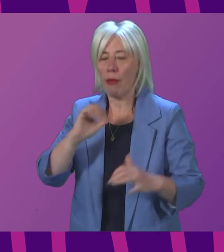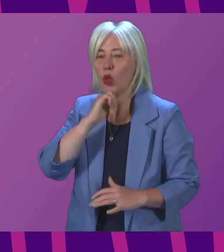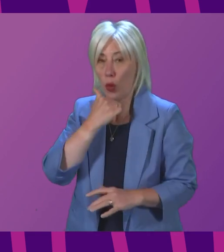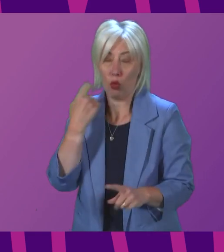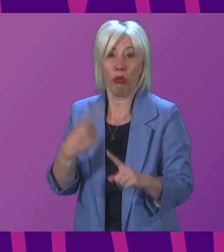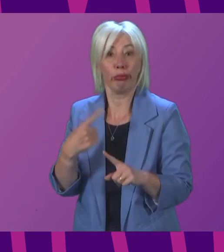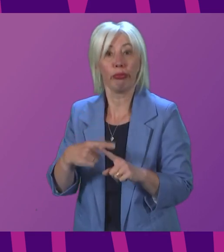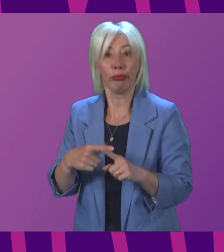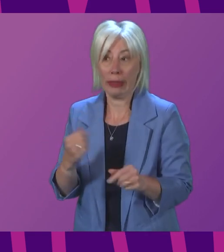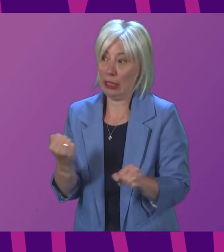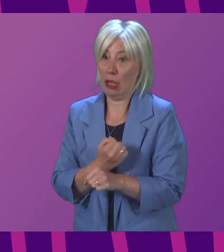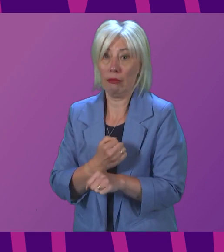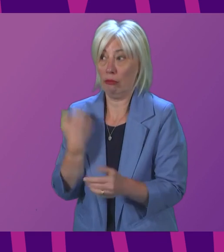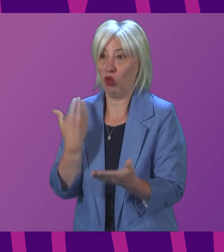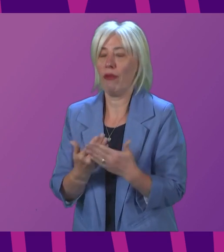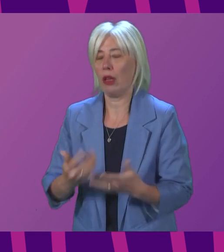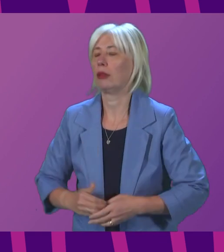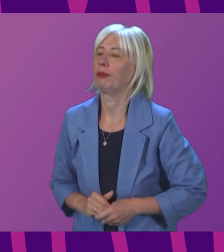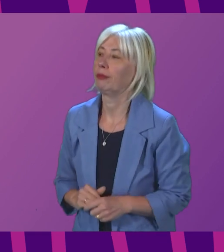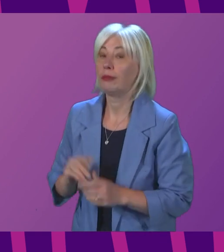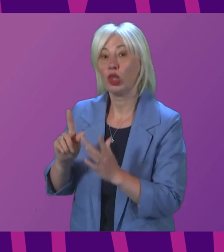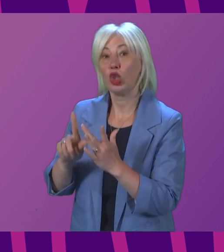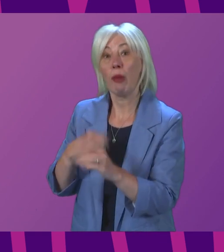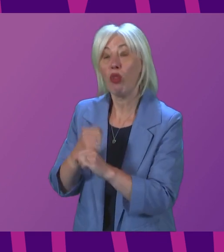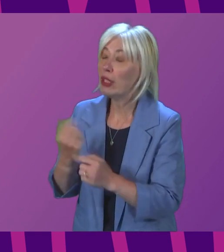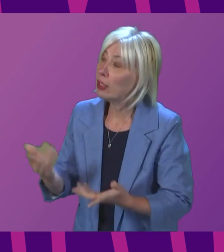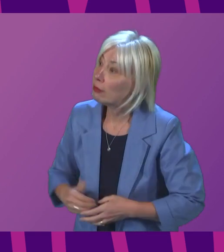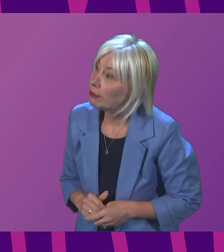as we have done to date.